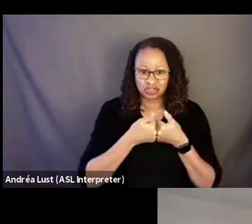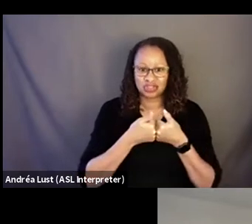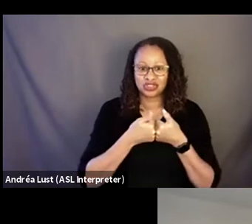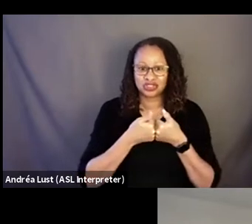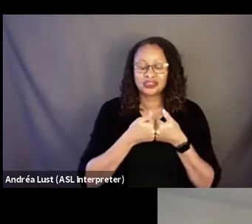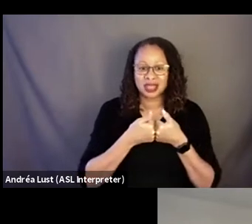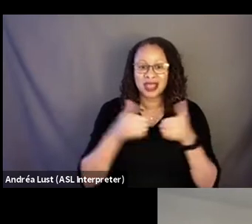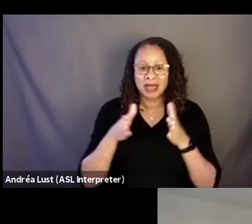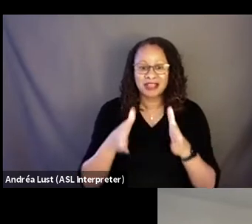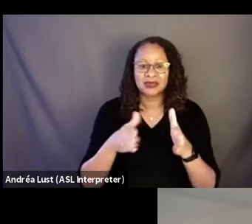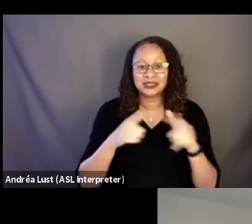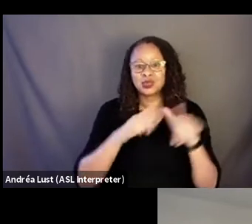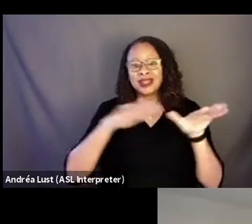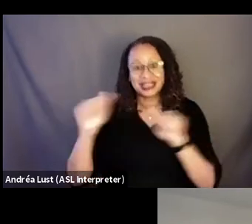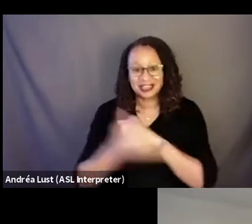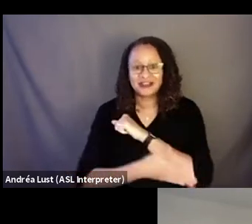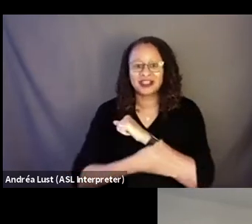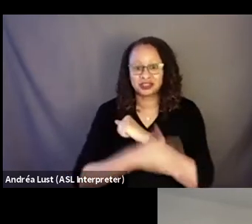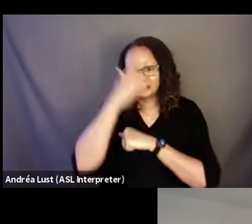to try to get themselves out of there because of the pandemic. - Right.